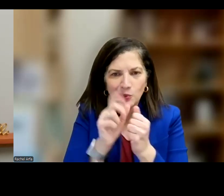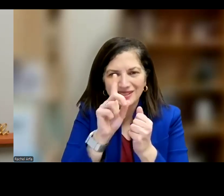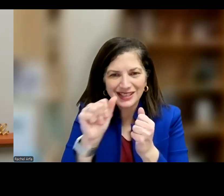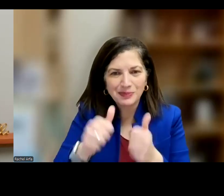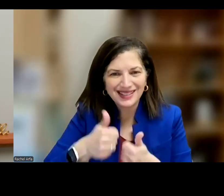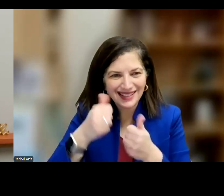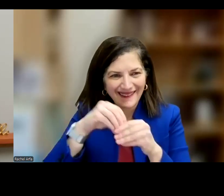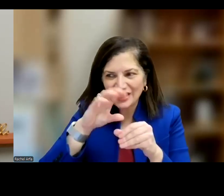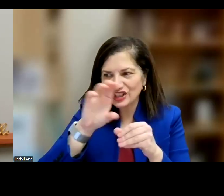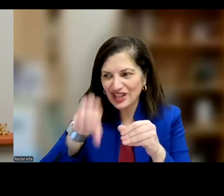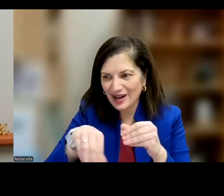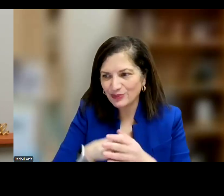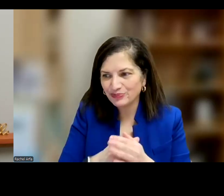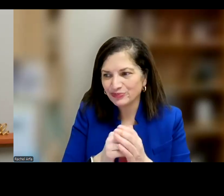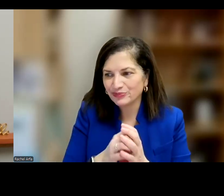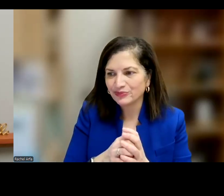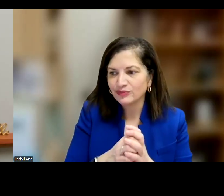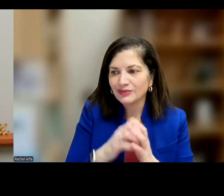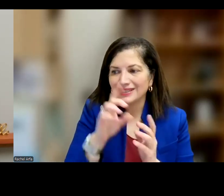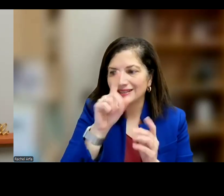13:03:53 wanted to know just how many 13:03:56 people with disabilities live in